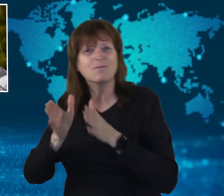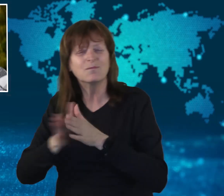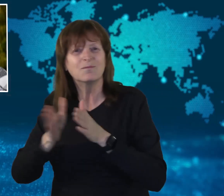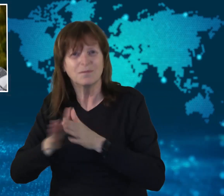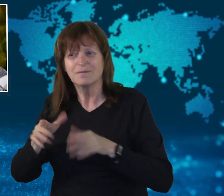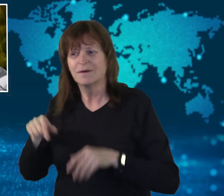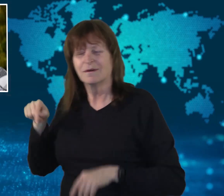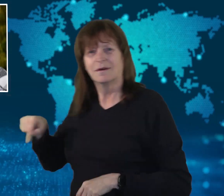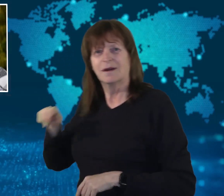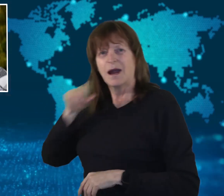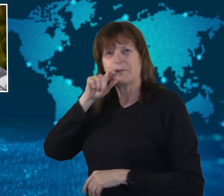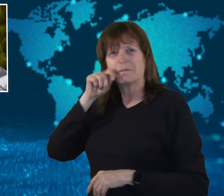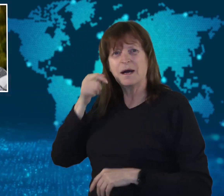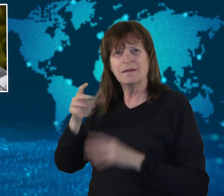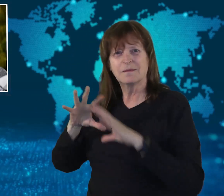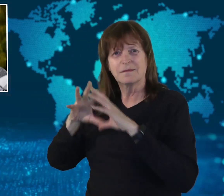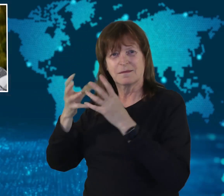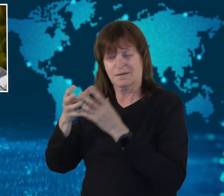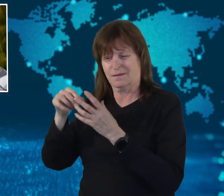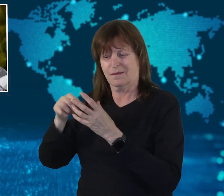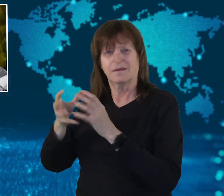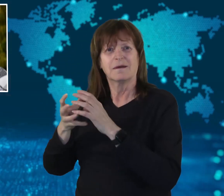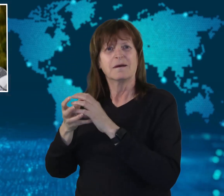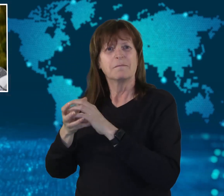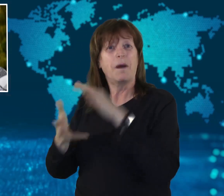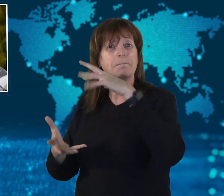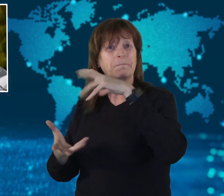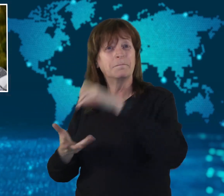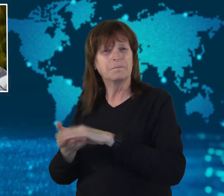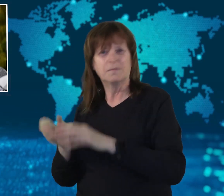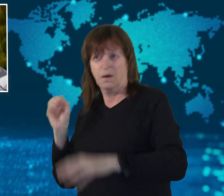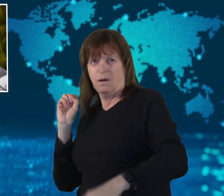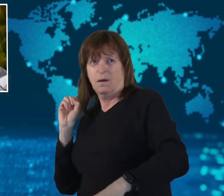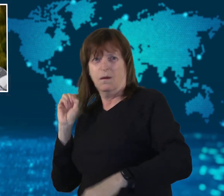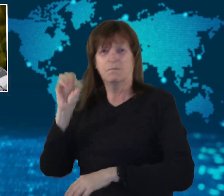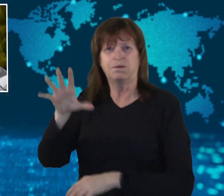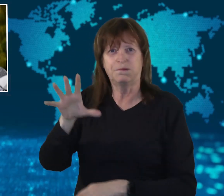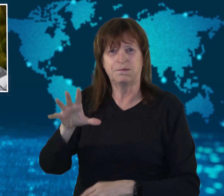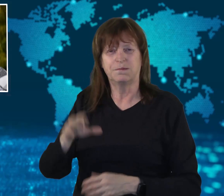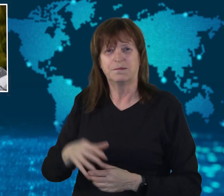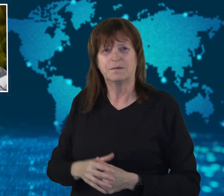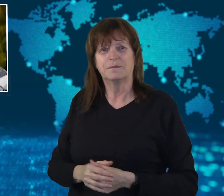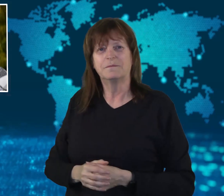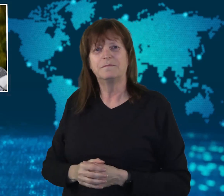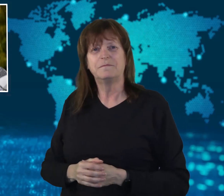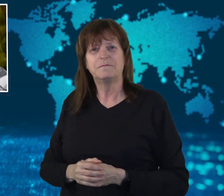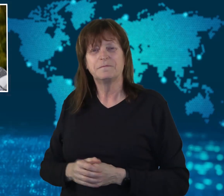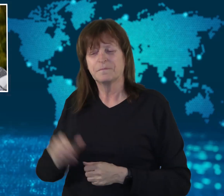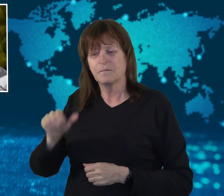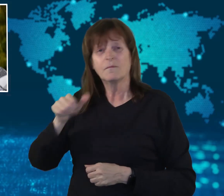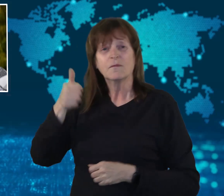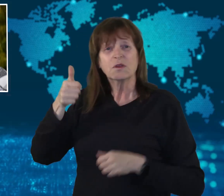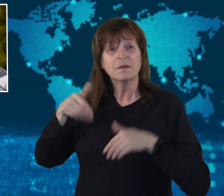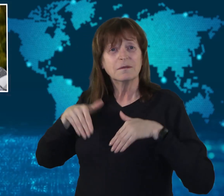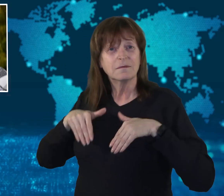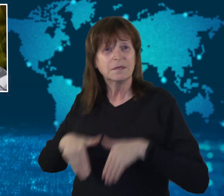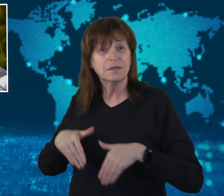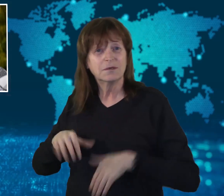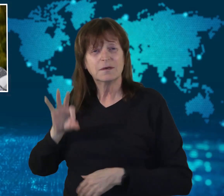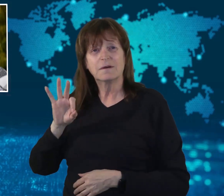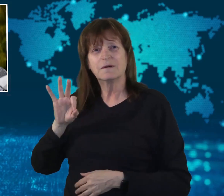a speech when a man threw a bomb in his direction.